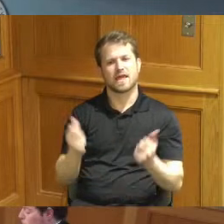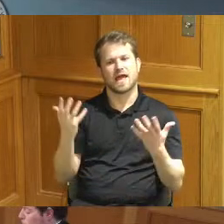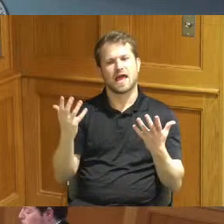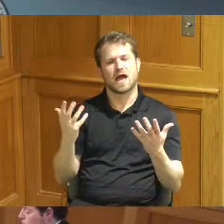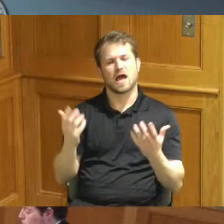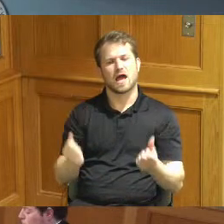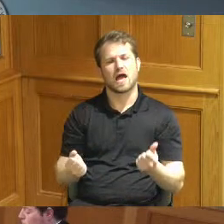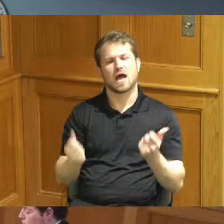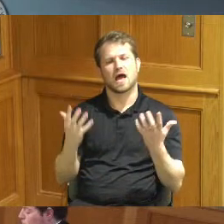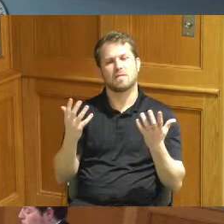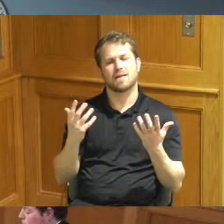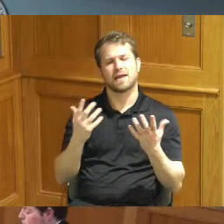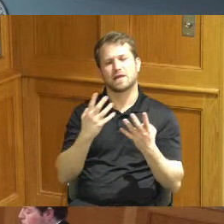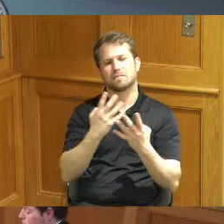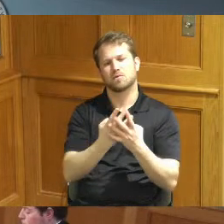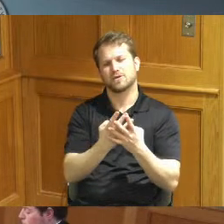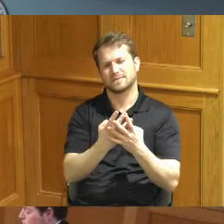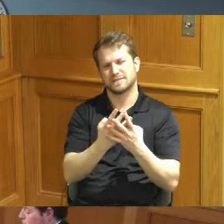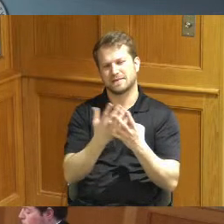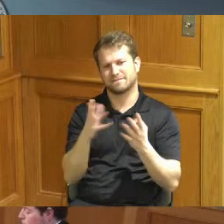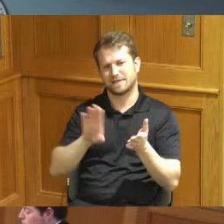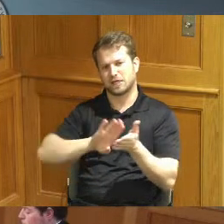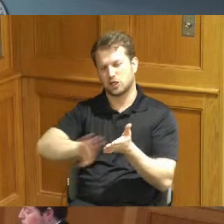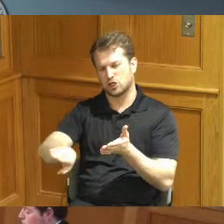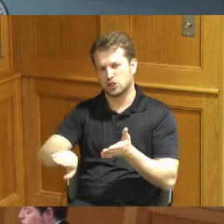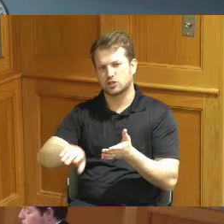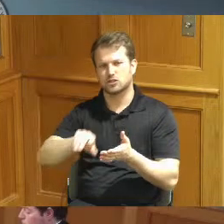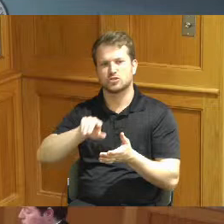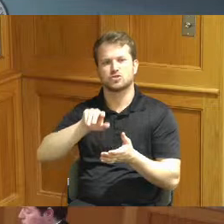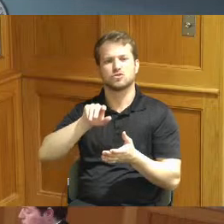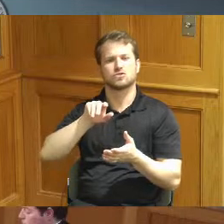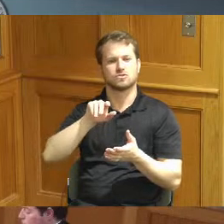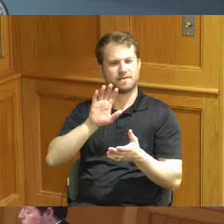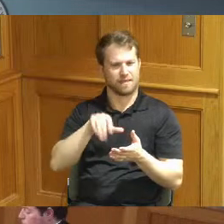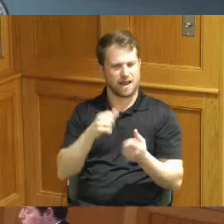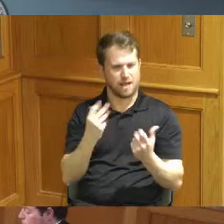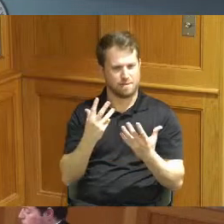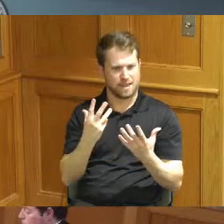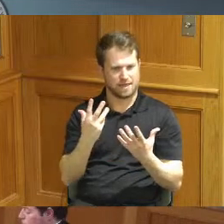from the prison our Correctional Facility do you did you I don't recall if that was